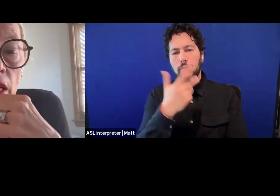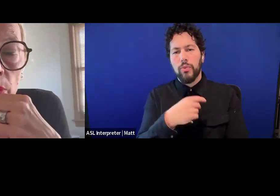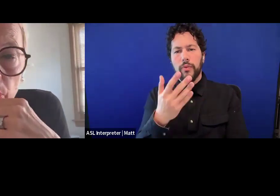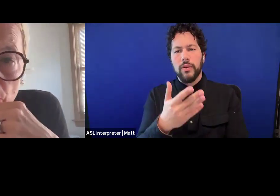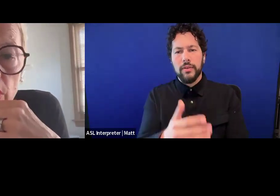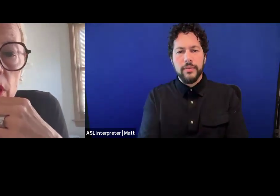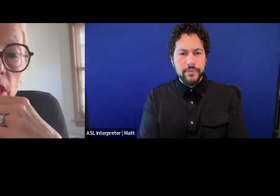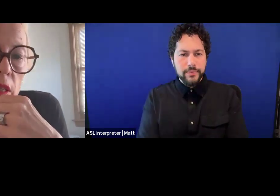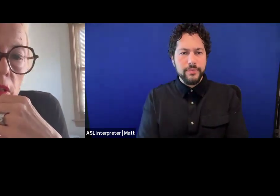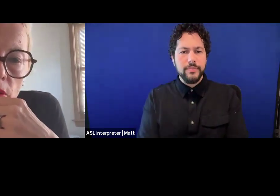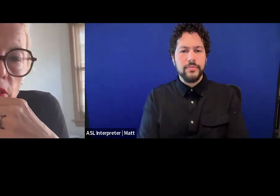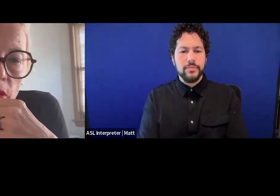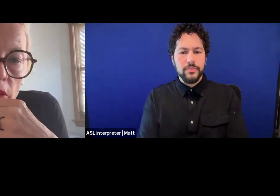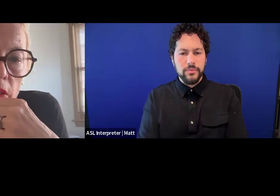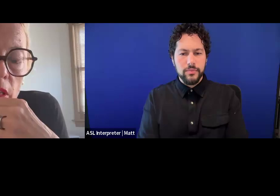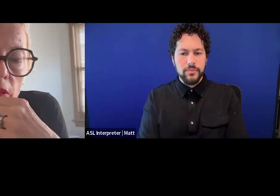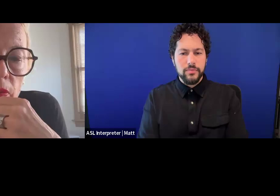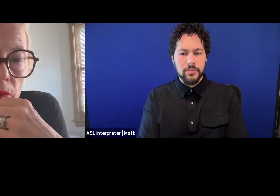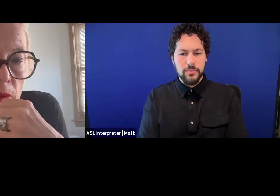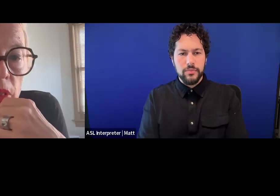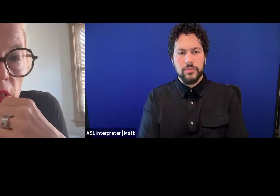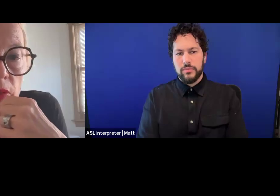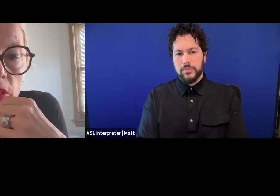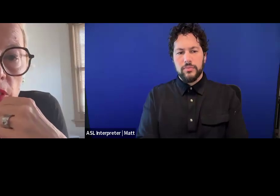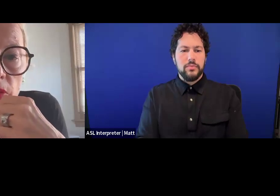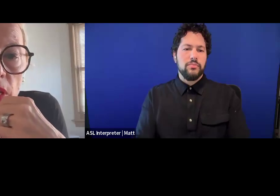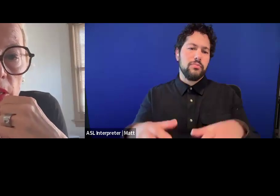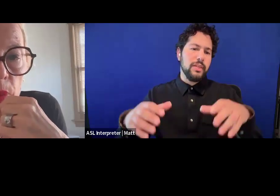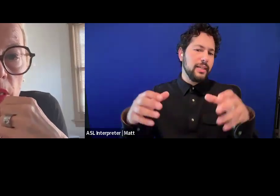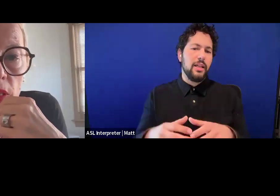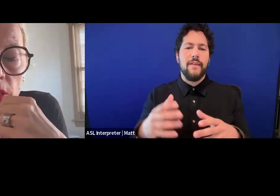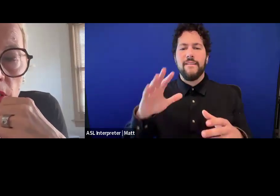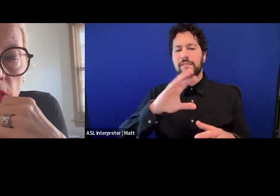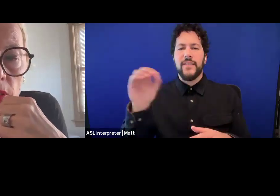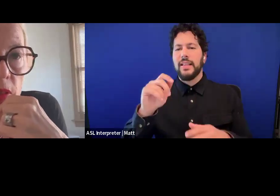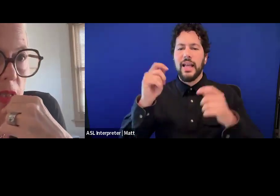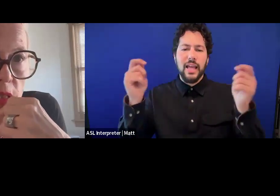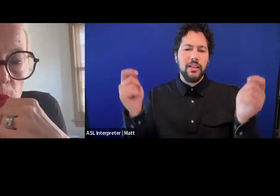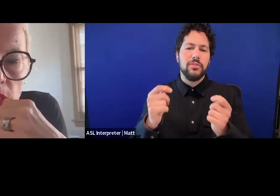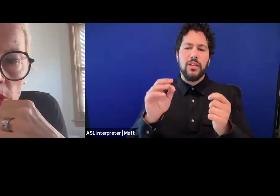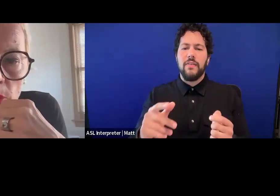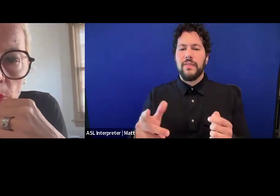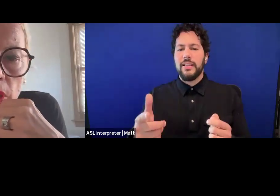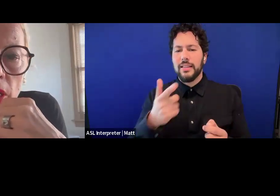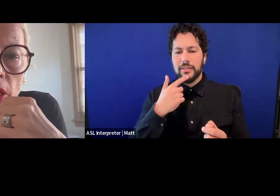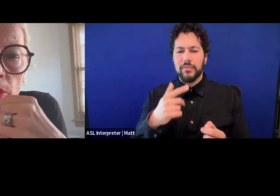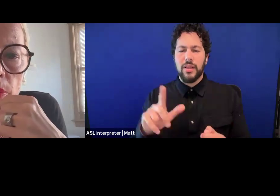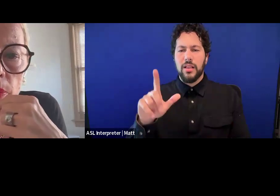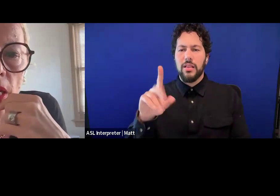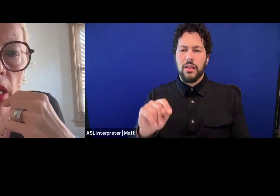poignant and gorgeous gathering of the 50th anniversary of the Lesbian Lut Journal Sinister Wisdom, um,